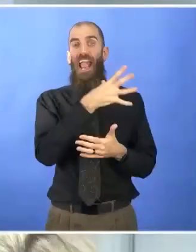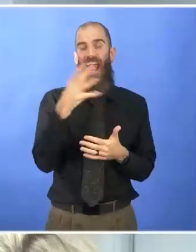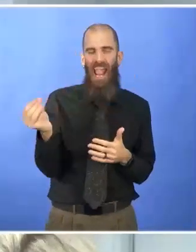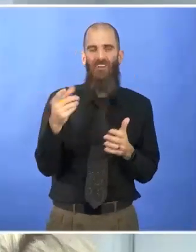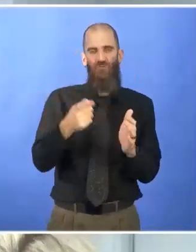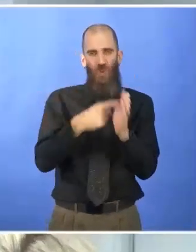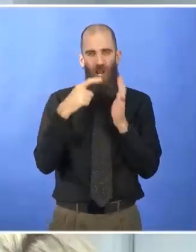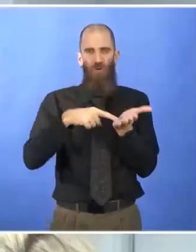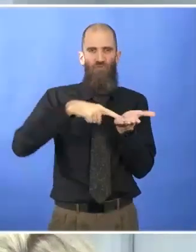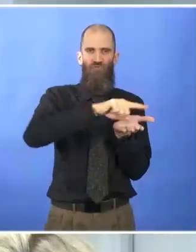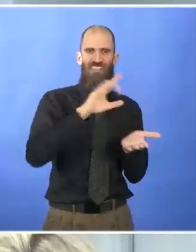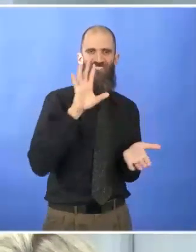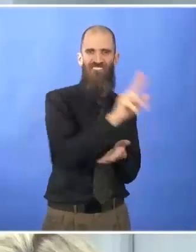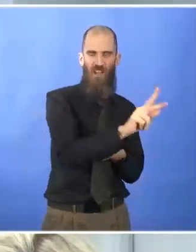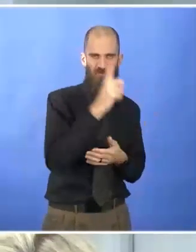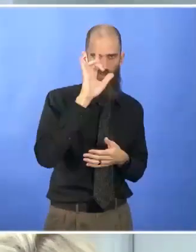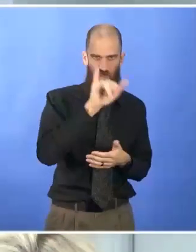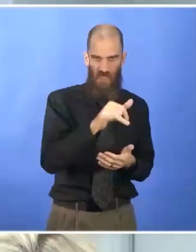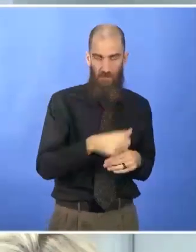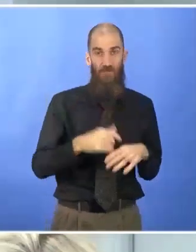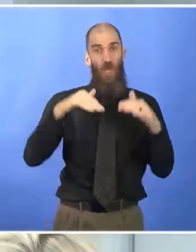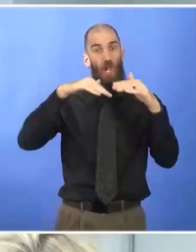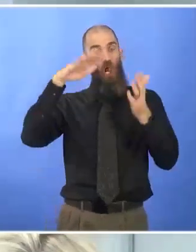LOWER THE THIRD-PARTY ANCILLARY SERVICES FEES, INCLUDING THOSE THAT ARE NOT COVERED BY AN ACCOUNT WITH A SERVICES